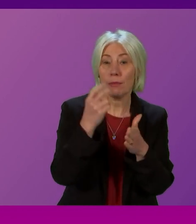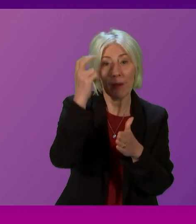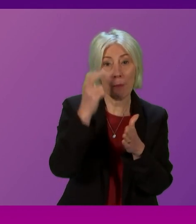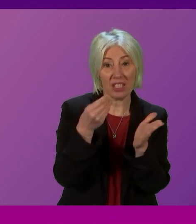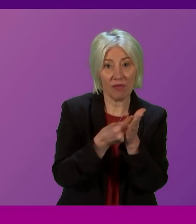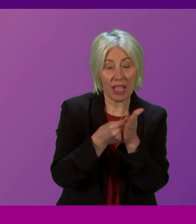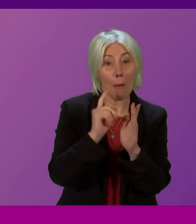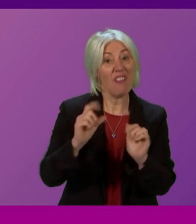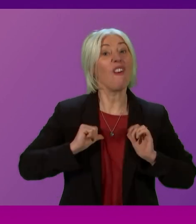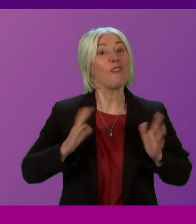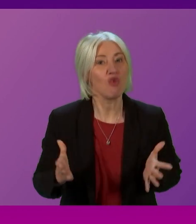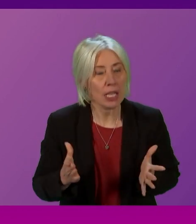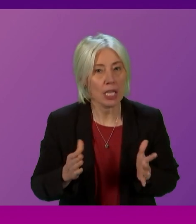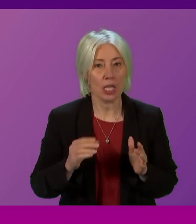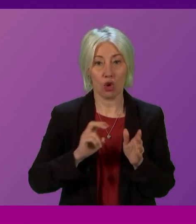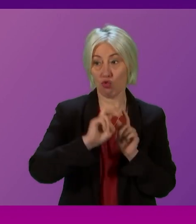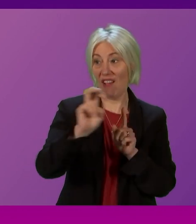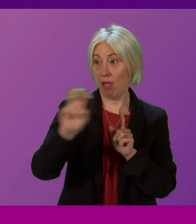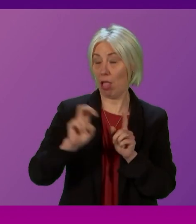free bus travel.